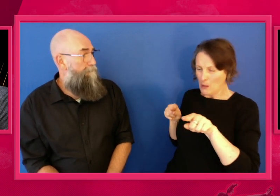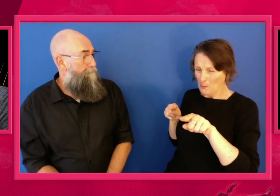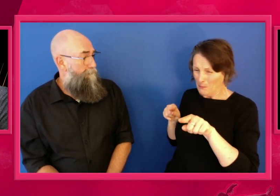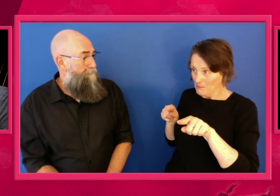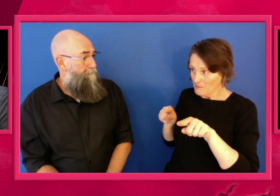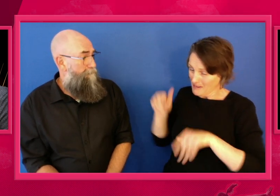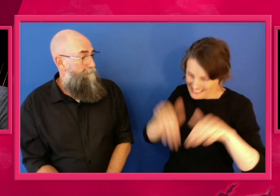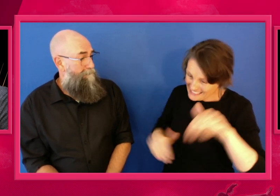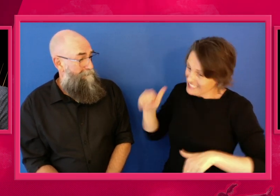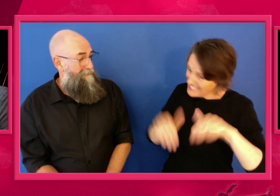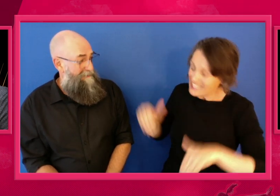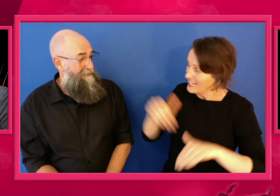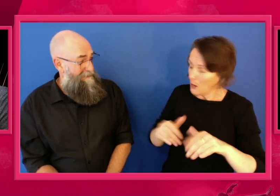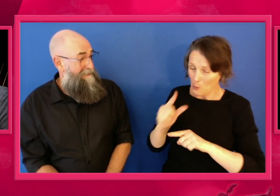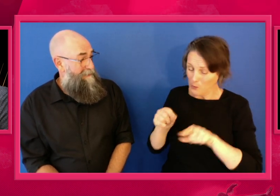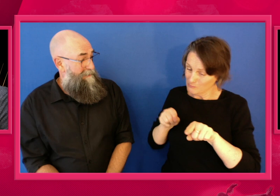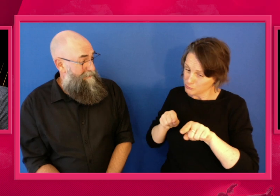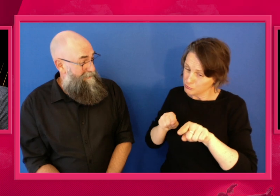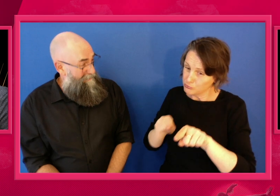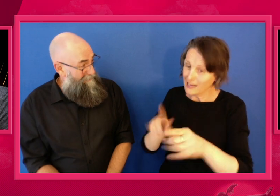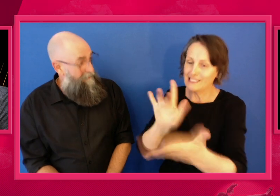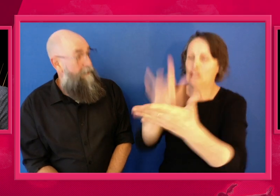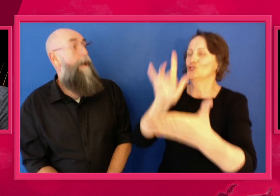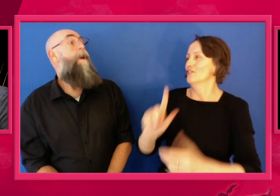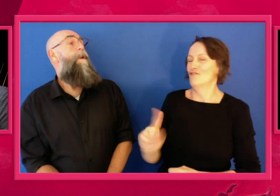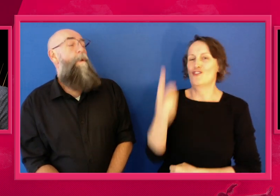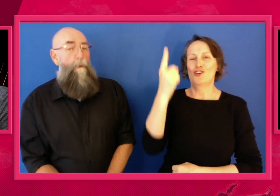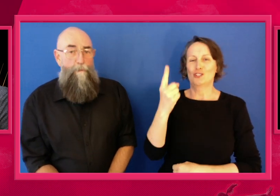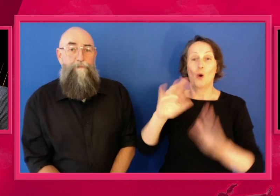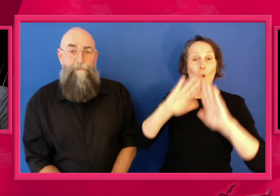but he held his lead, and he touched first, touched in world record time. It's the, it's